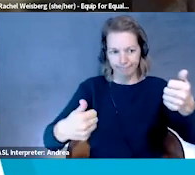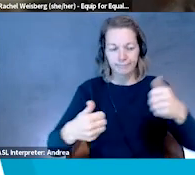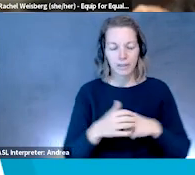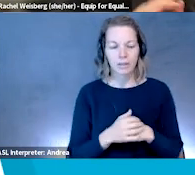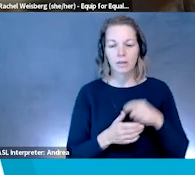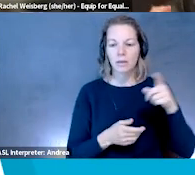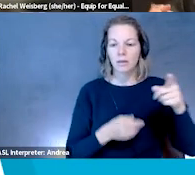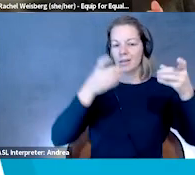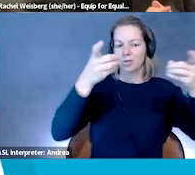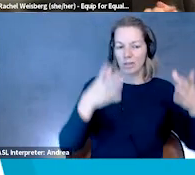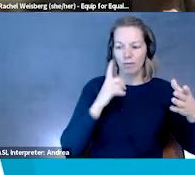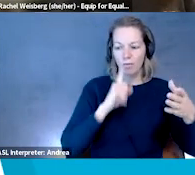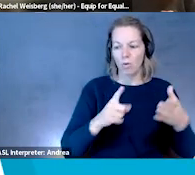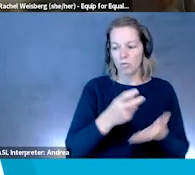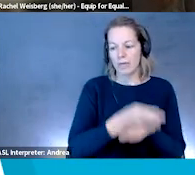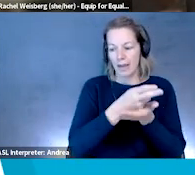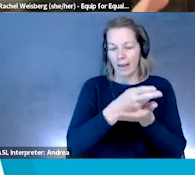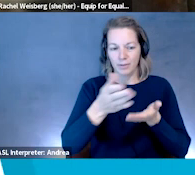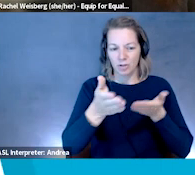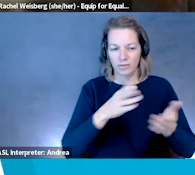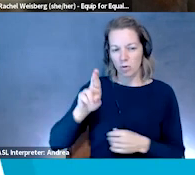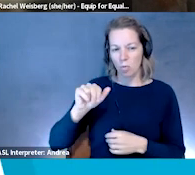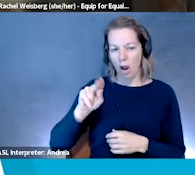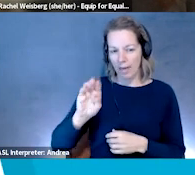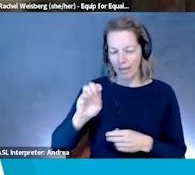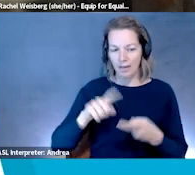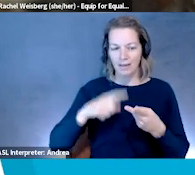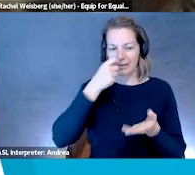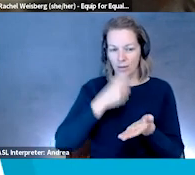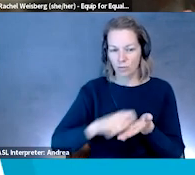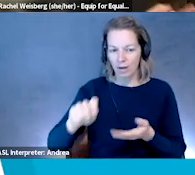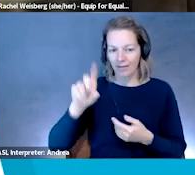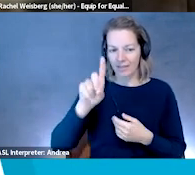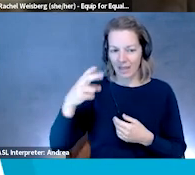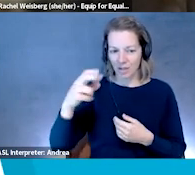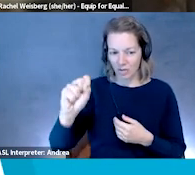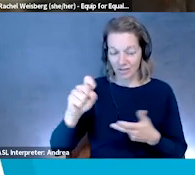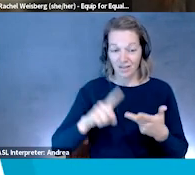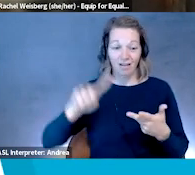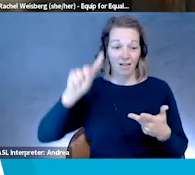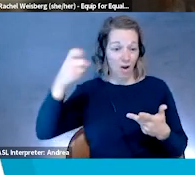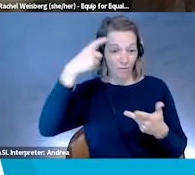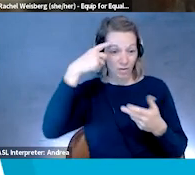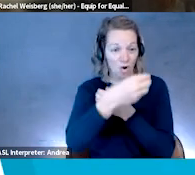WITHIN THE DISABILITY COMMUNITY, WE HAVE THE SUPPORT WITHIN THE DEPARTMENT, WITHIN THE